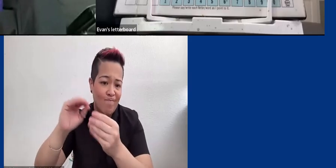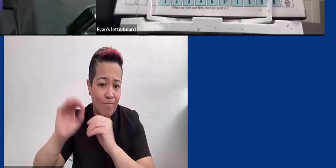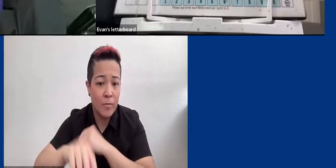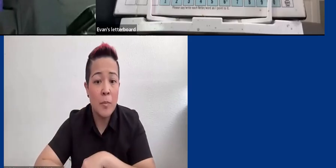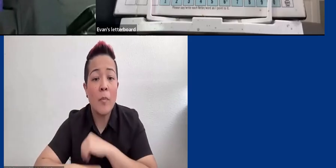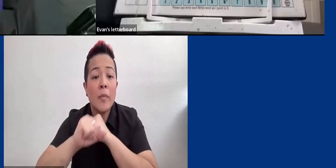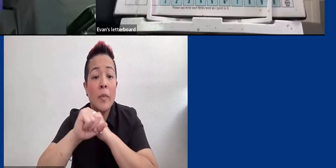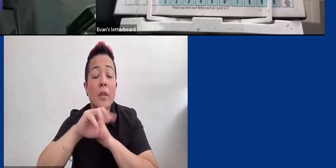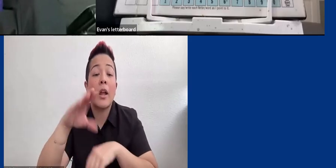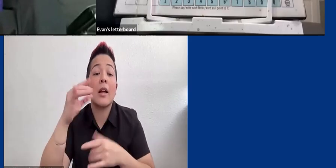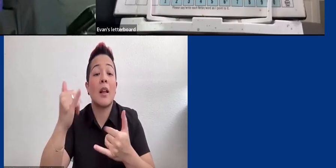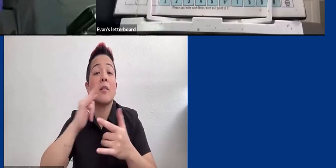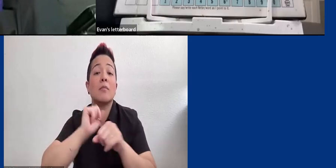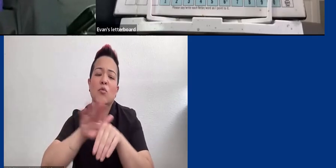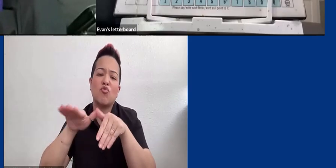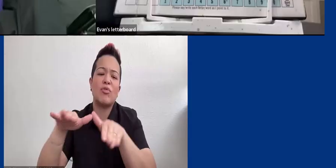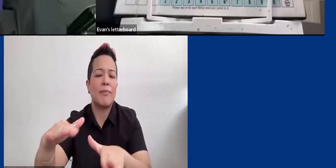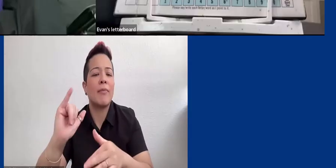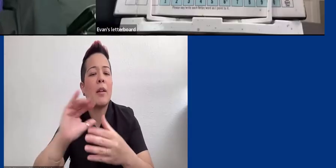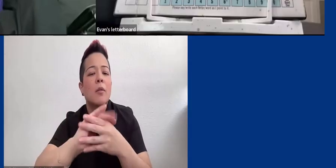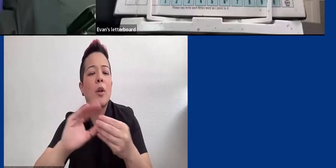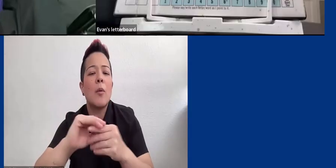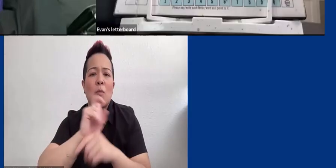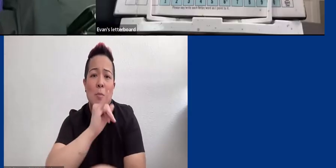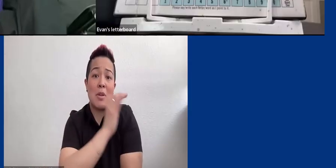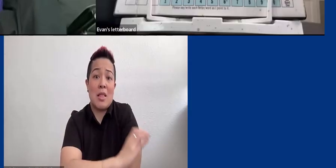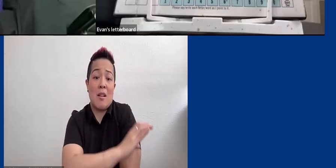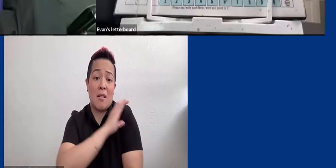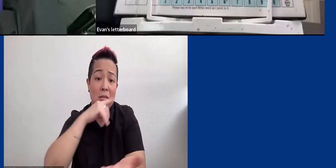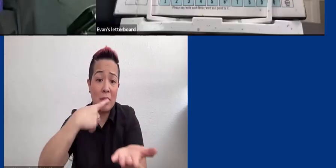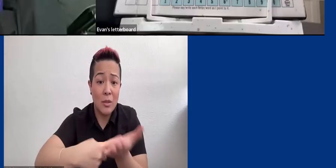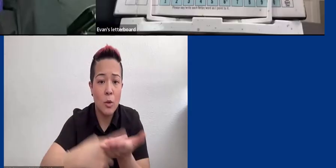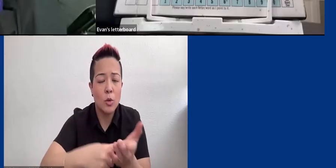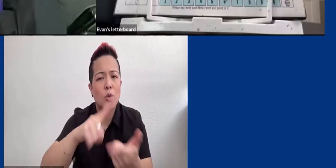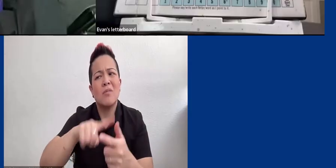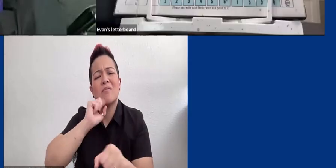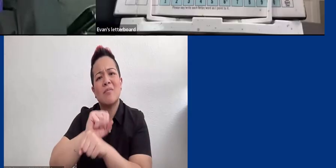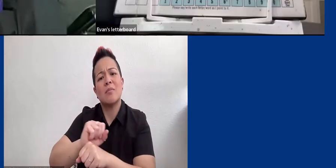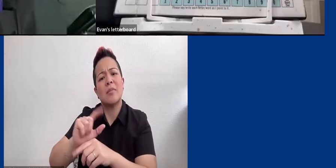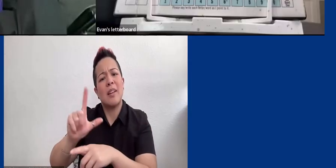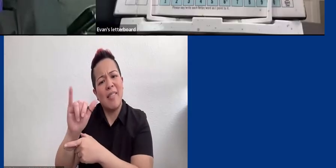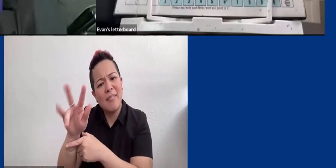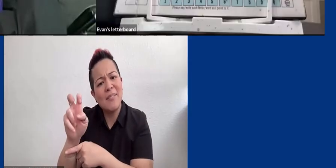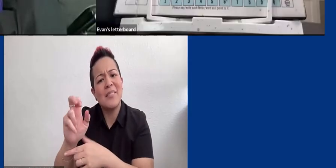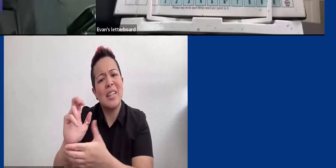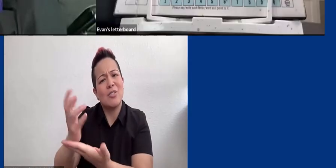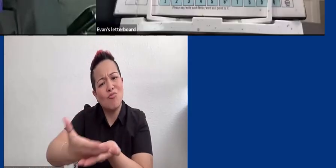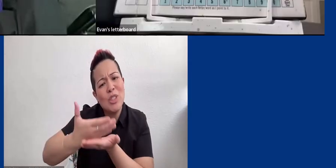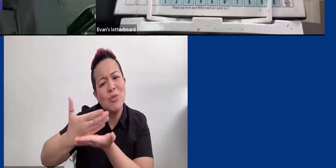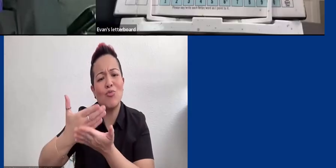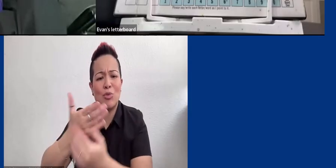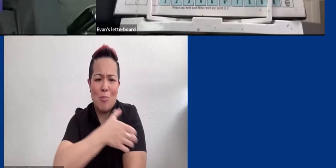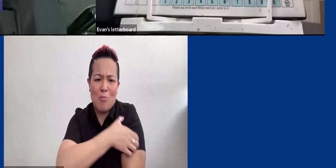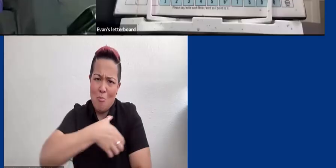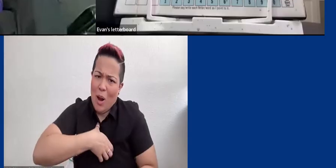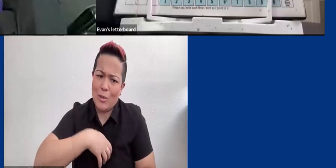disabled public this accessible format makes the crucial information easily consumable for non-disabled